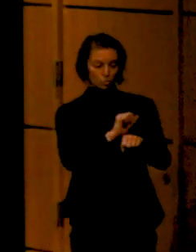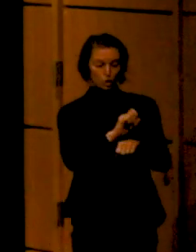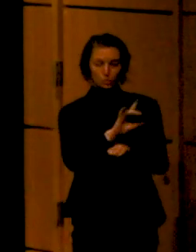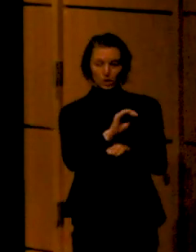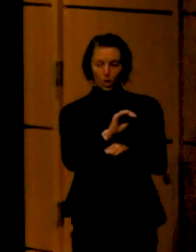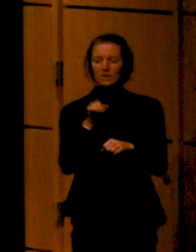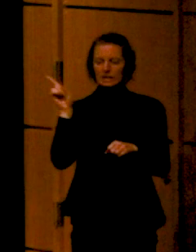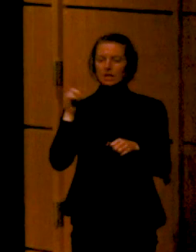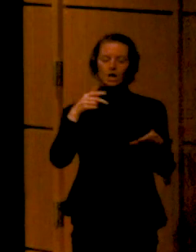wide.